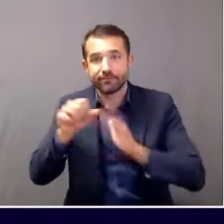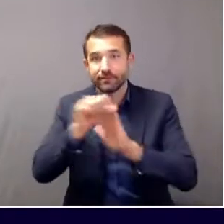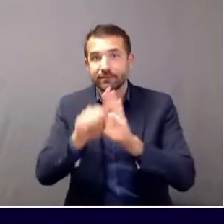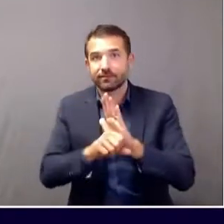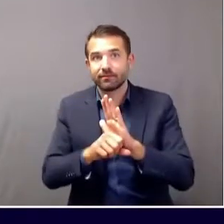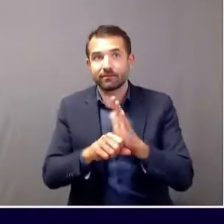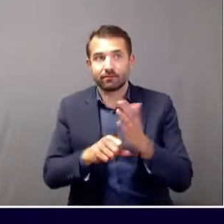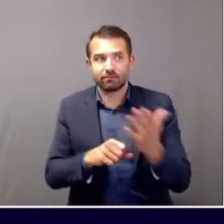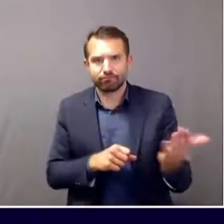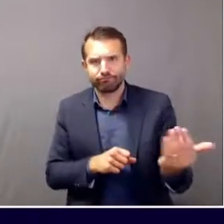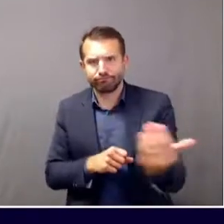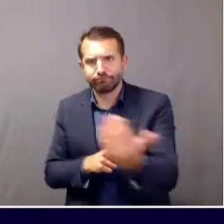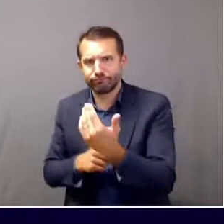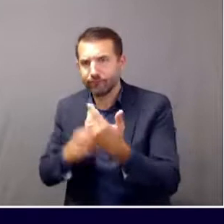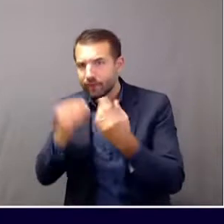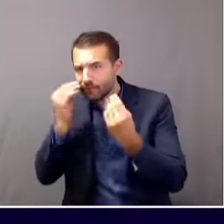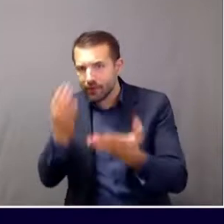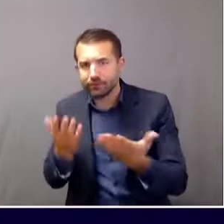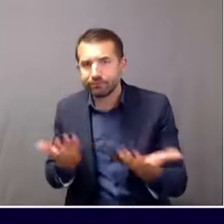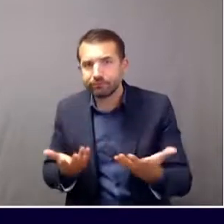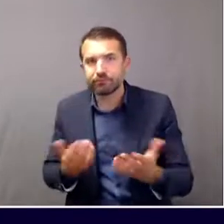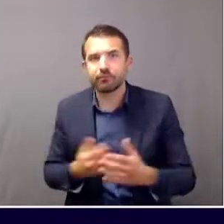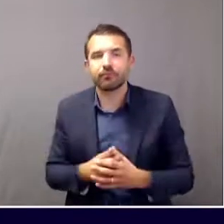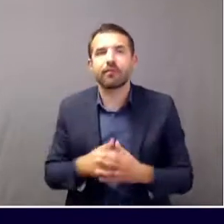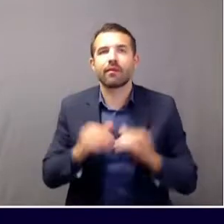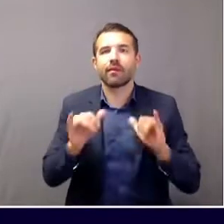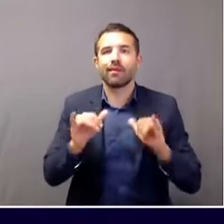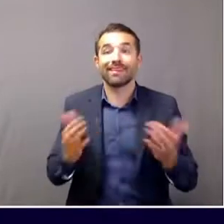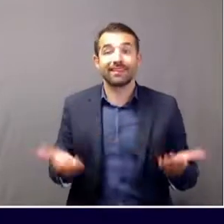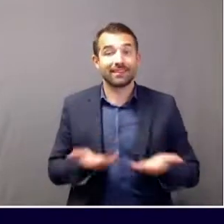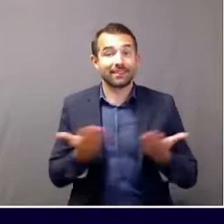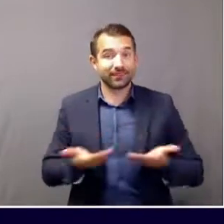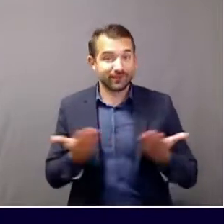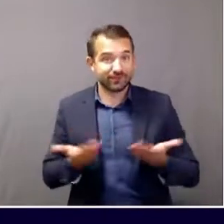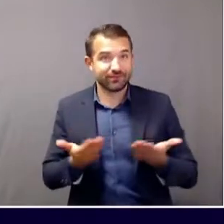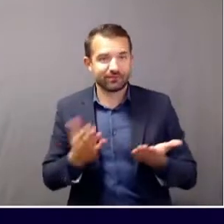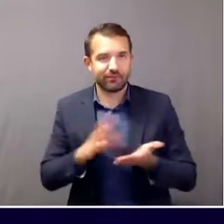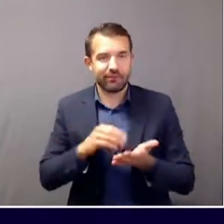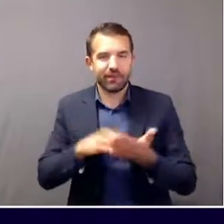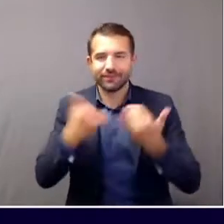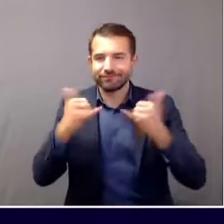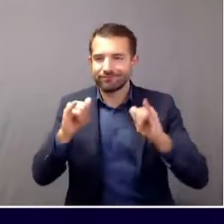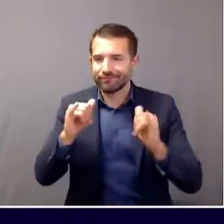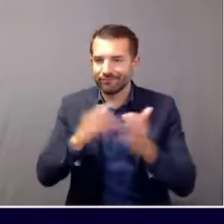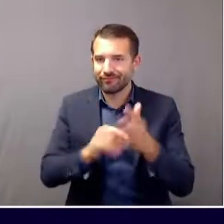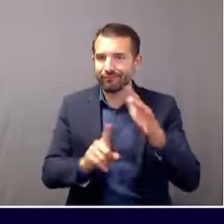as we're thinking about the